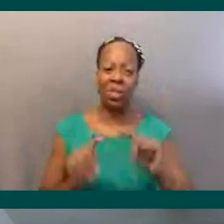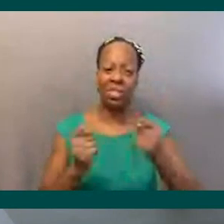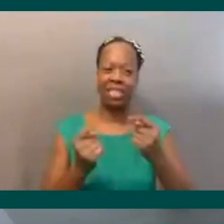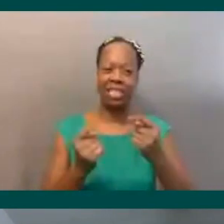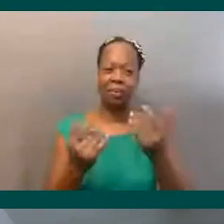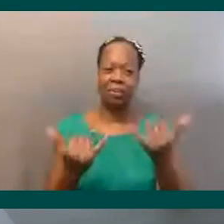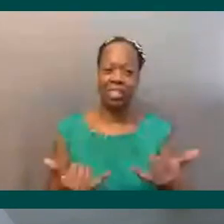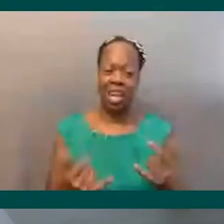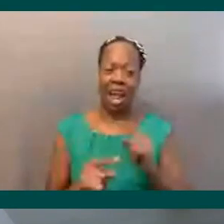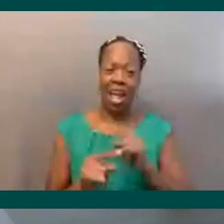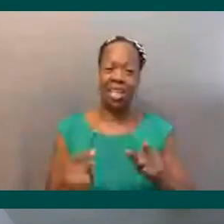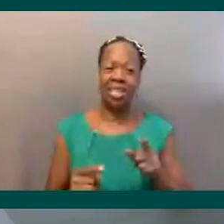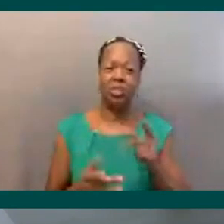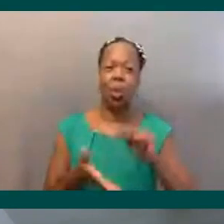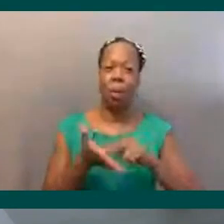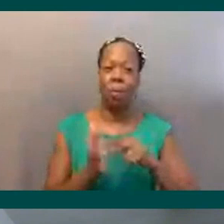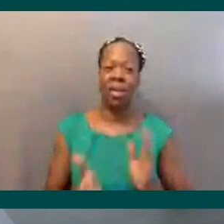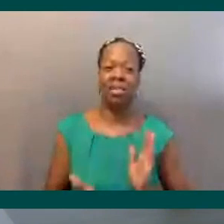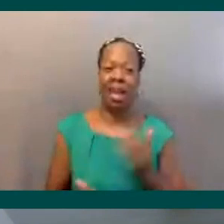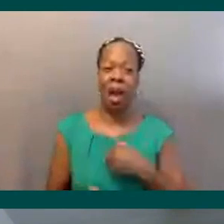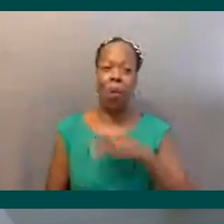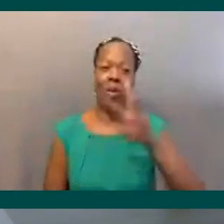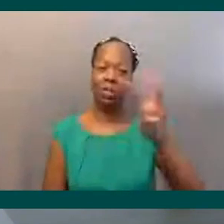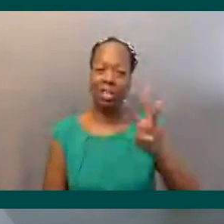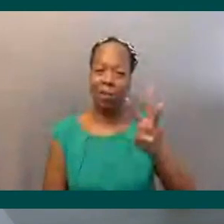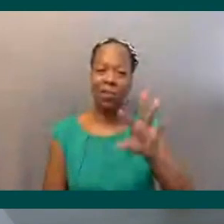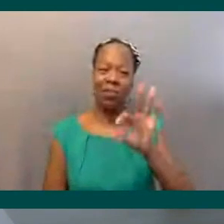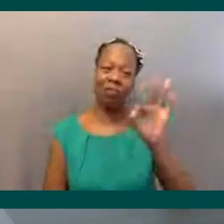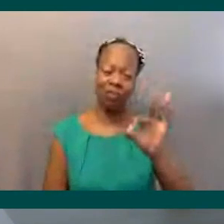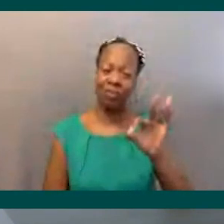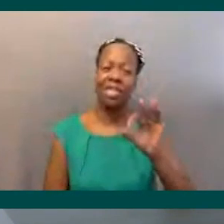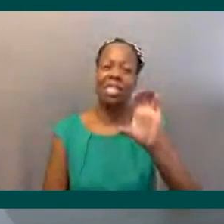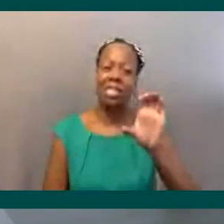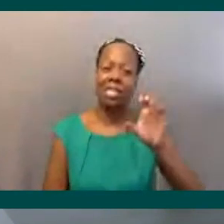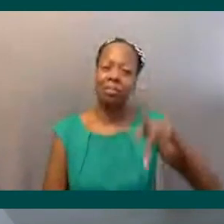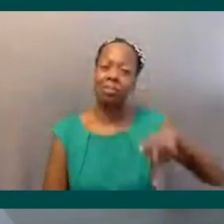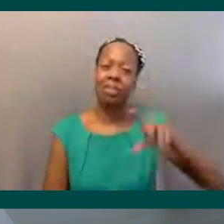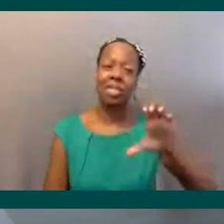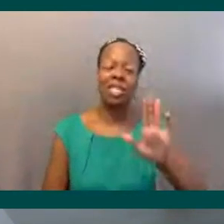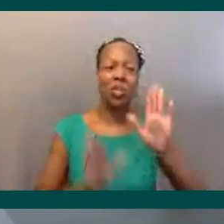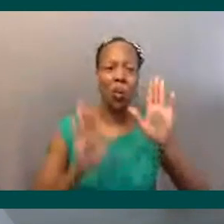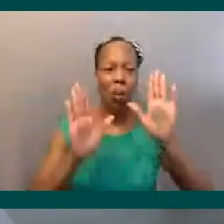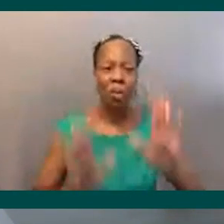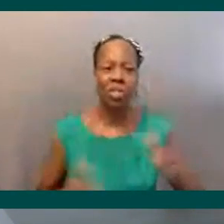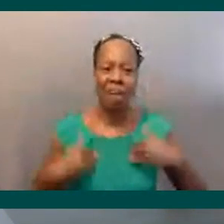the Weinberg Family Cerebral Palsy Center so amazing is because you have this multidisciplinary teams.